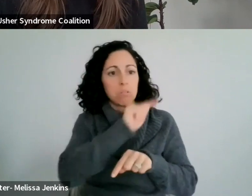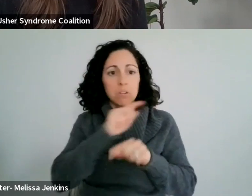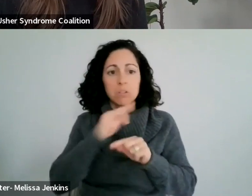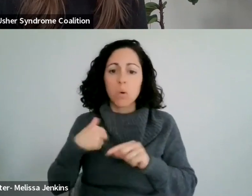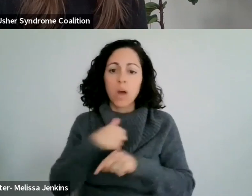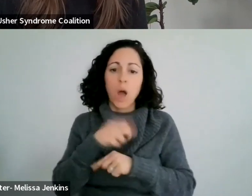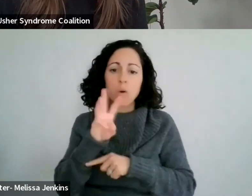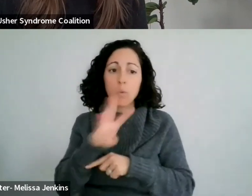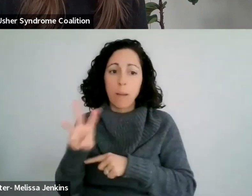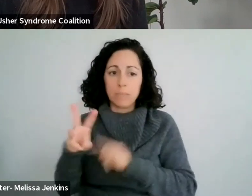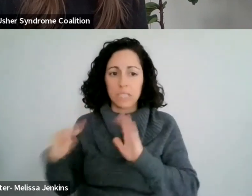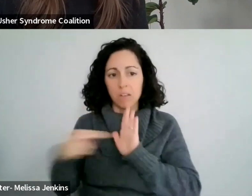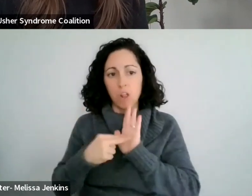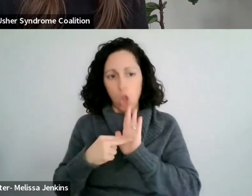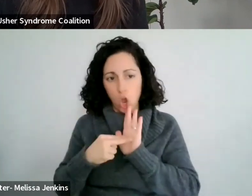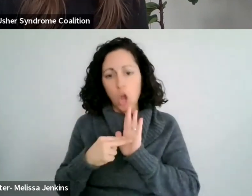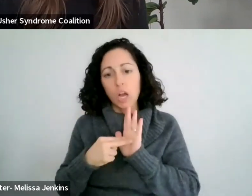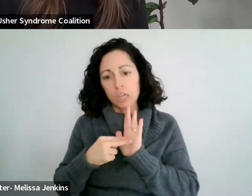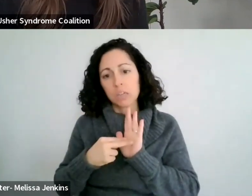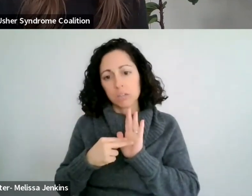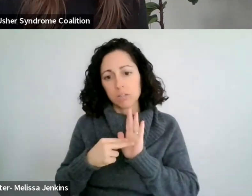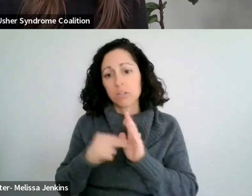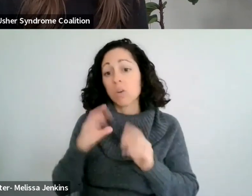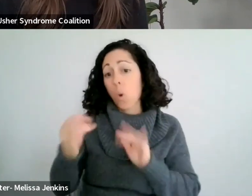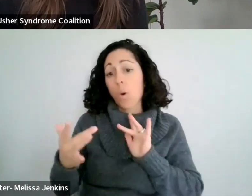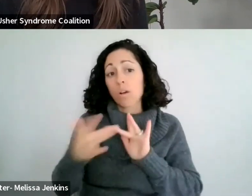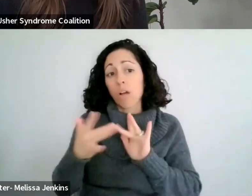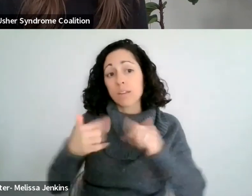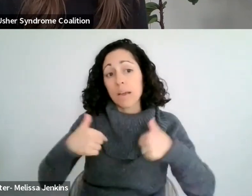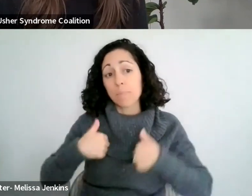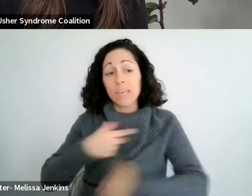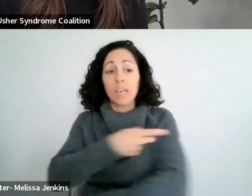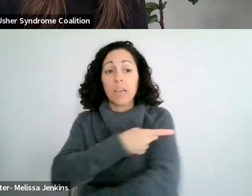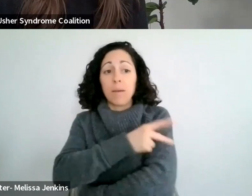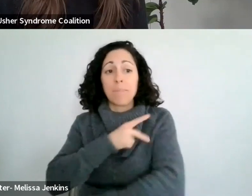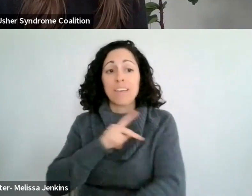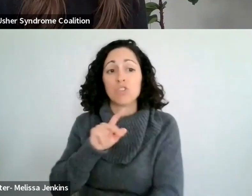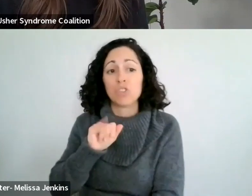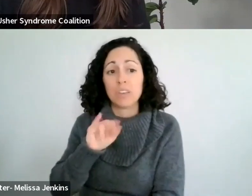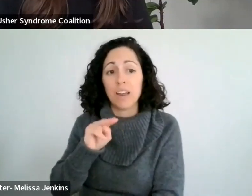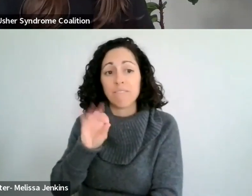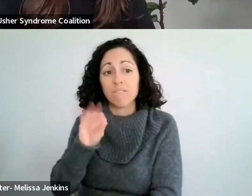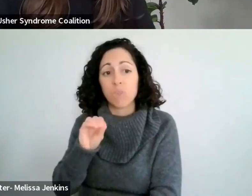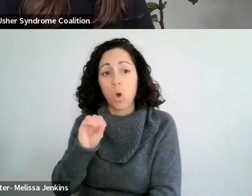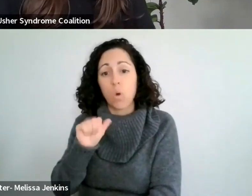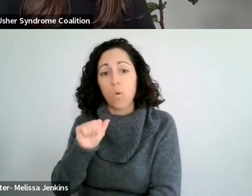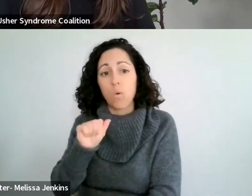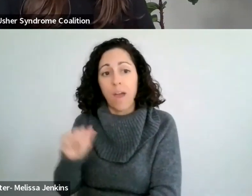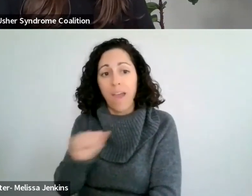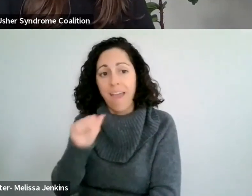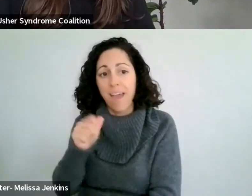Or you can contact me directly at patientinfo@proqr.com. And I know a lot of you, I'm recognizing some names